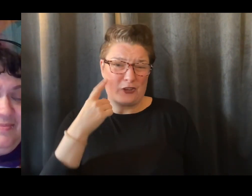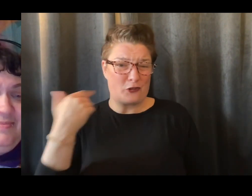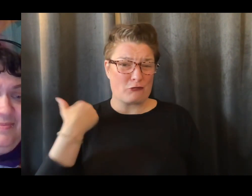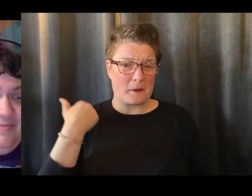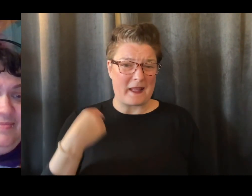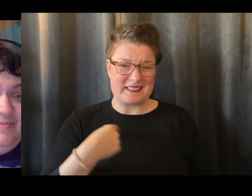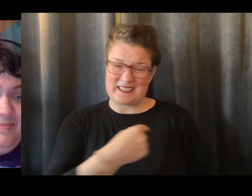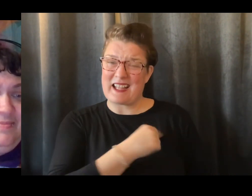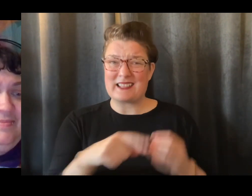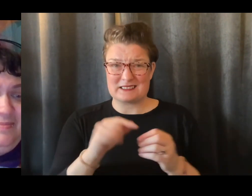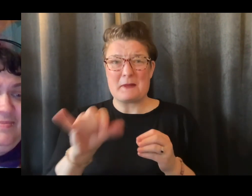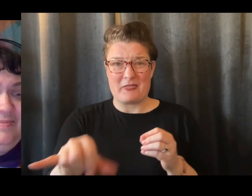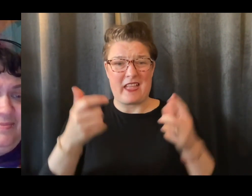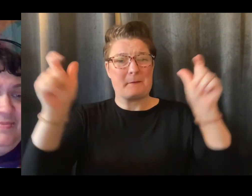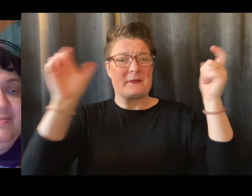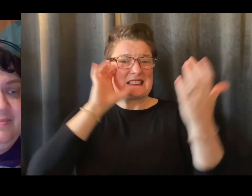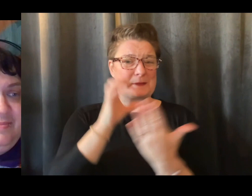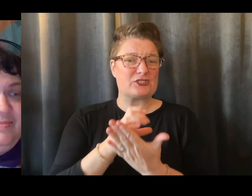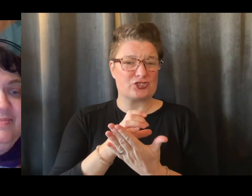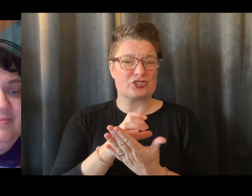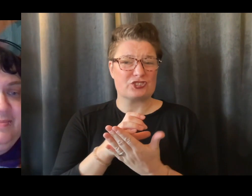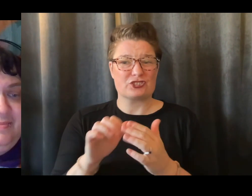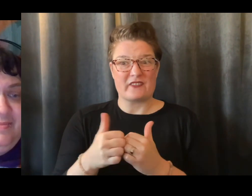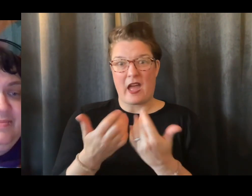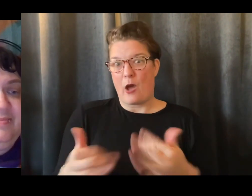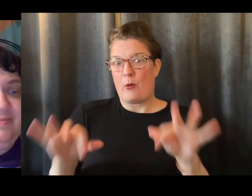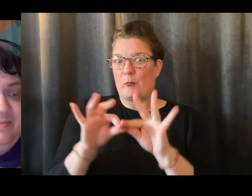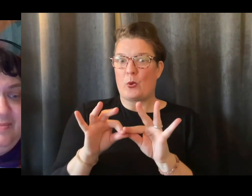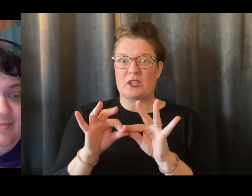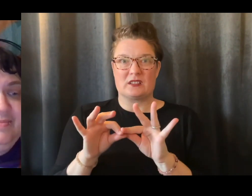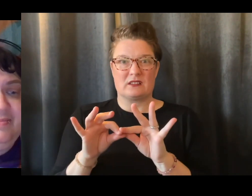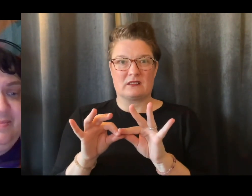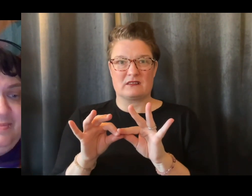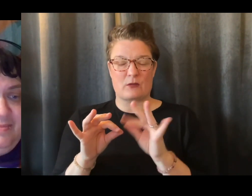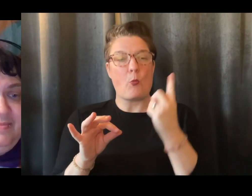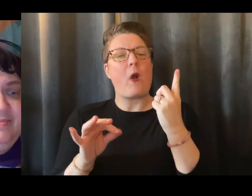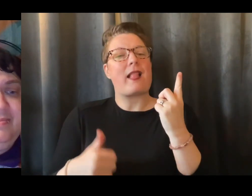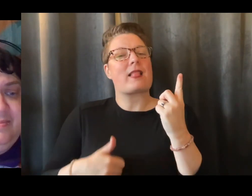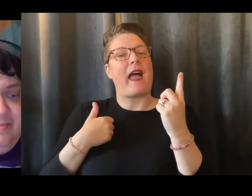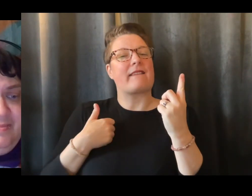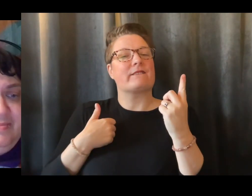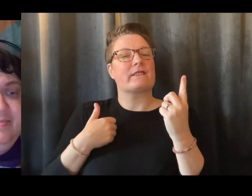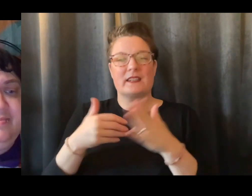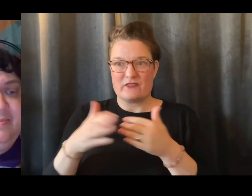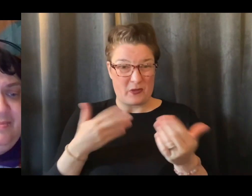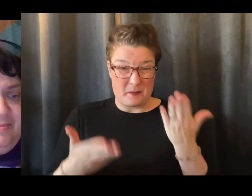How important one life is, even when you don't really think it is or can't have that perspective a lot of times.